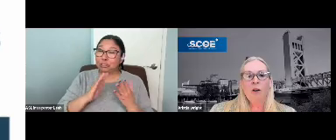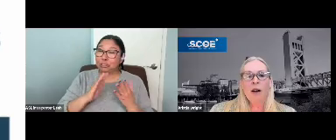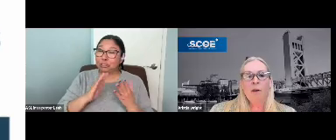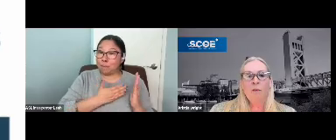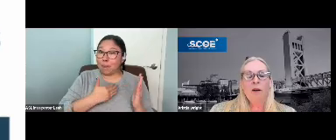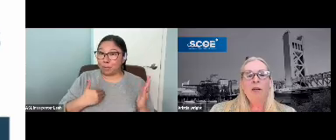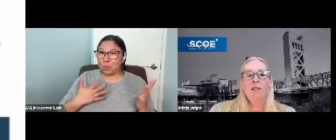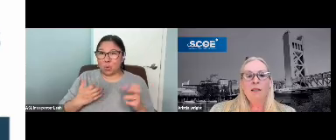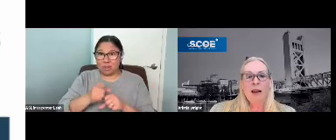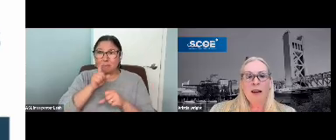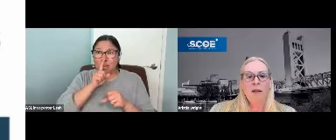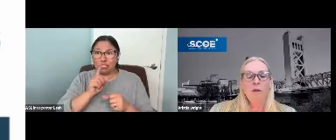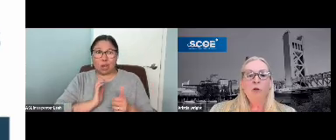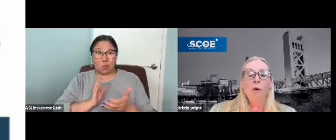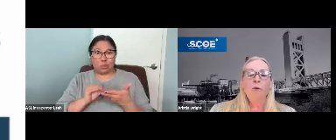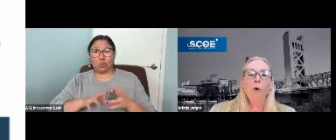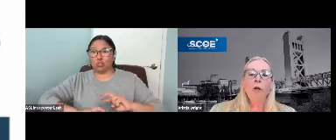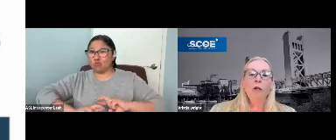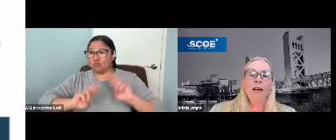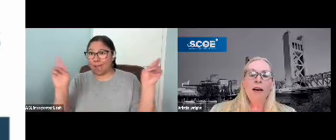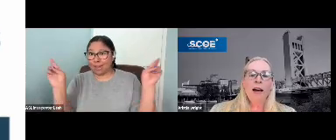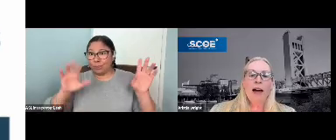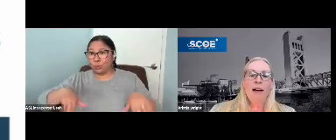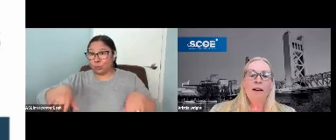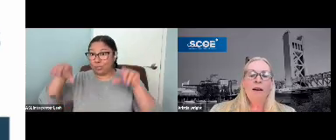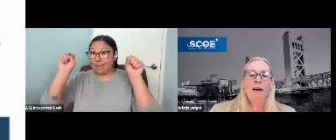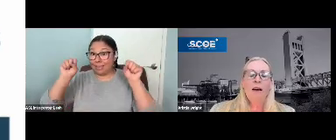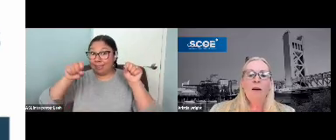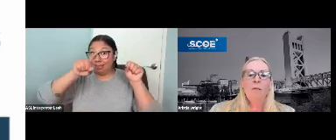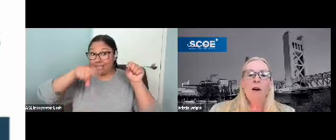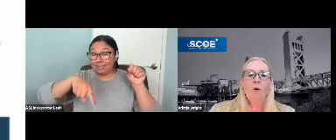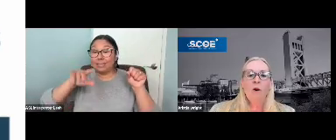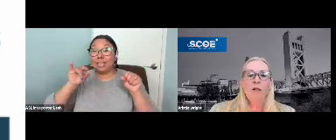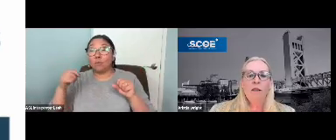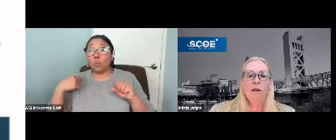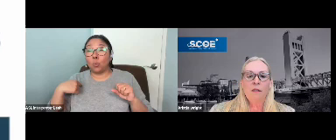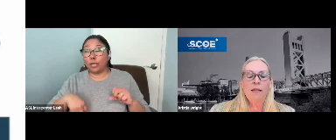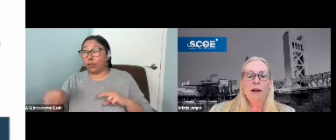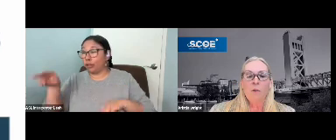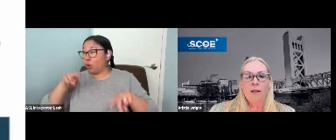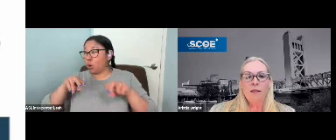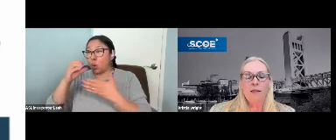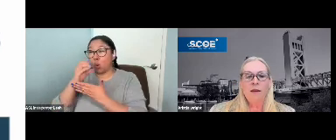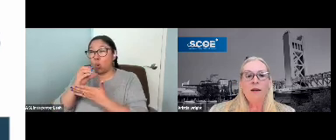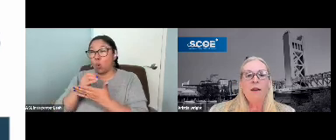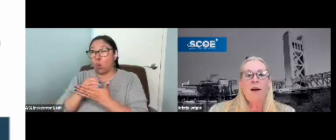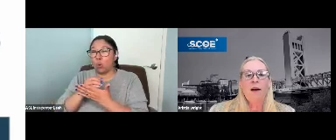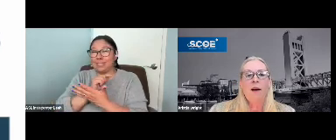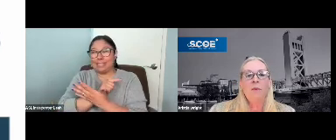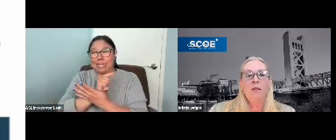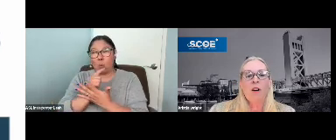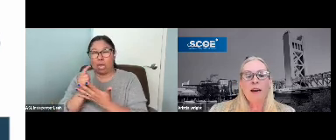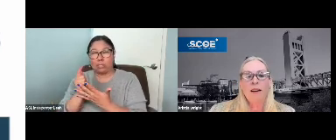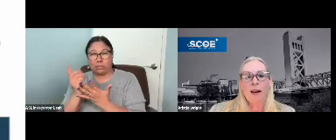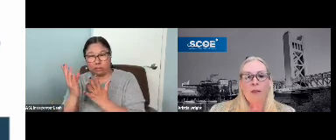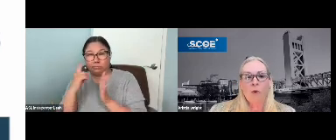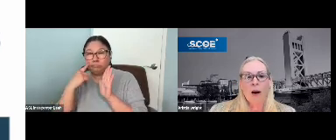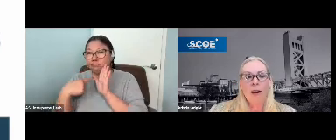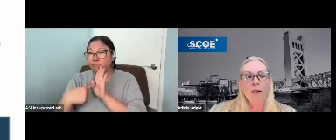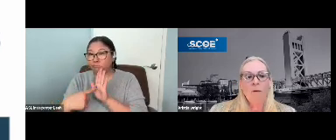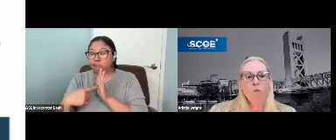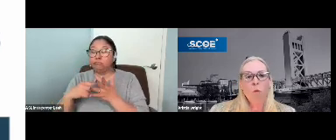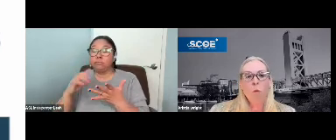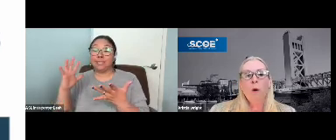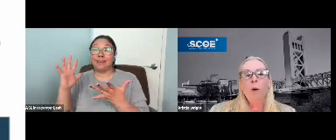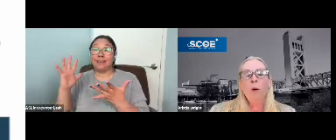are queued up to take. So, if we're looking at um a course sequence um starting in 9th grade,